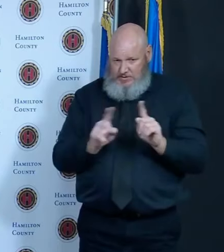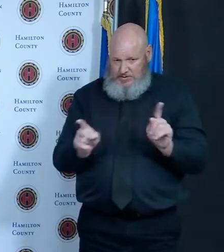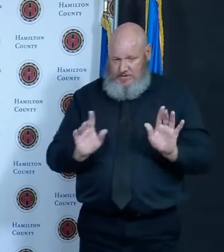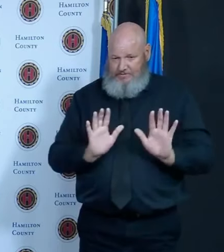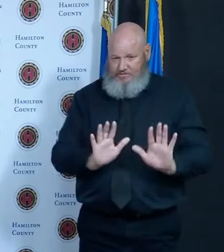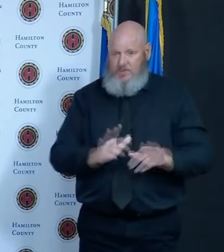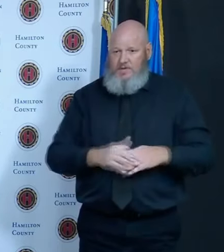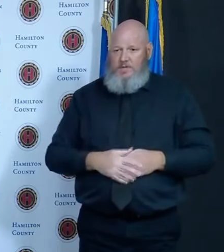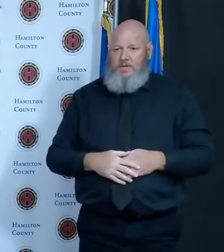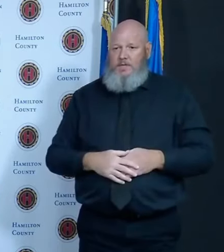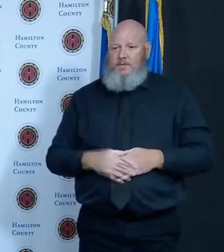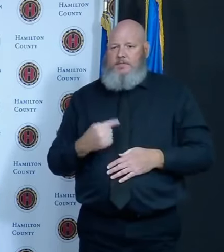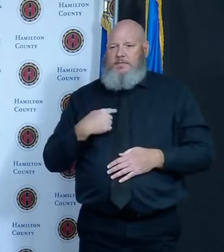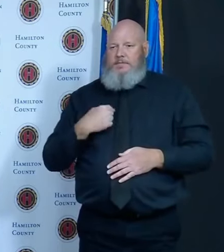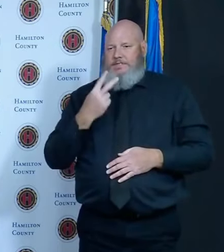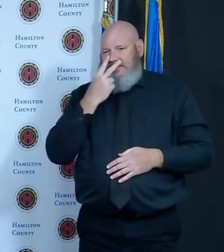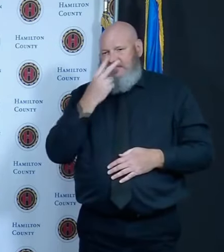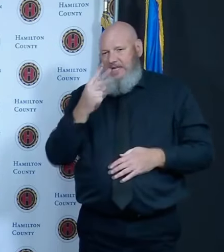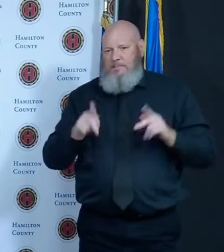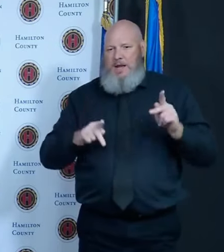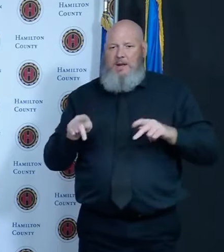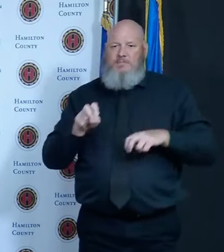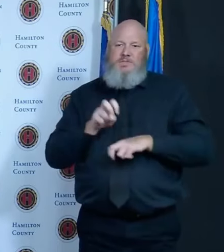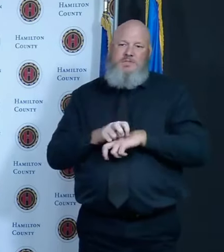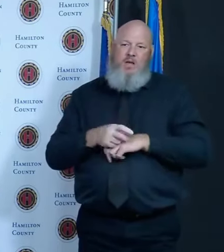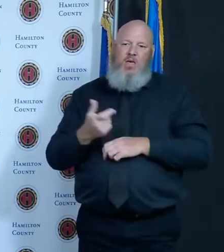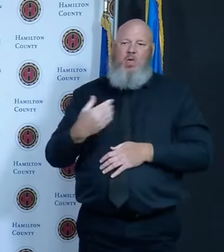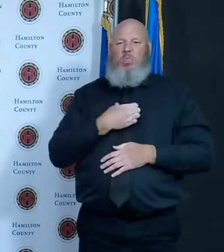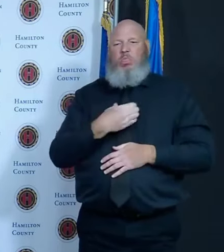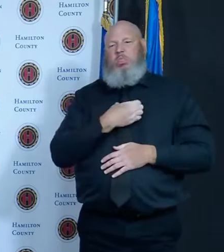armchair critics and some of them qualified critics questioning how the